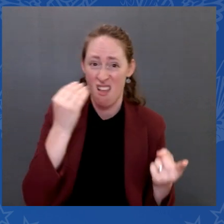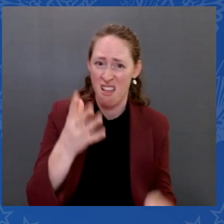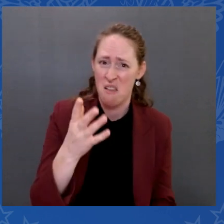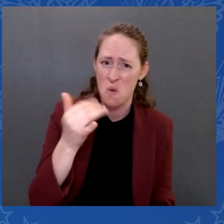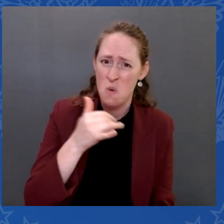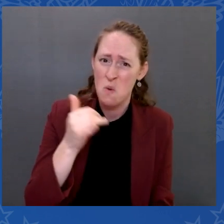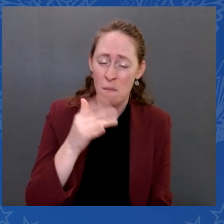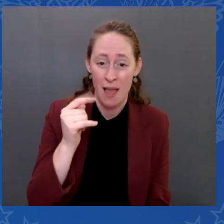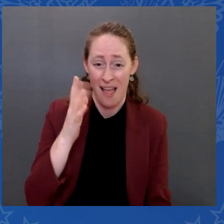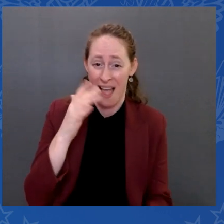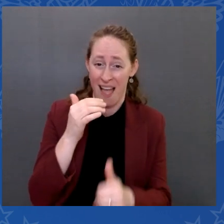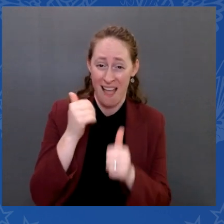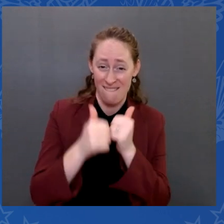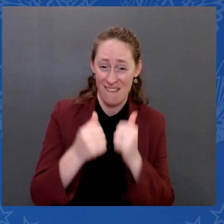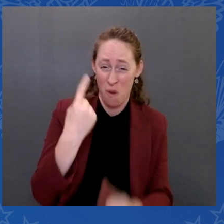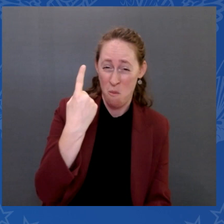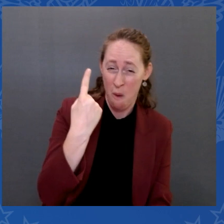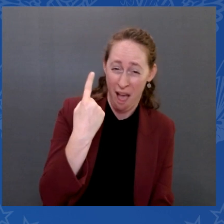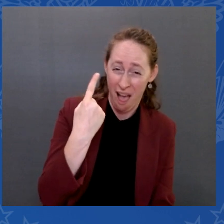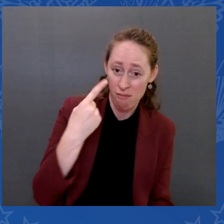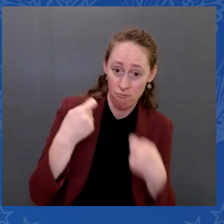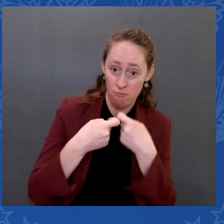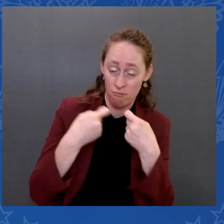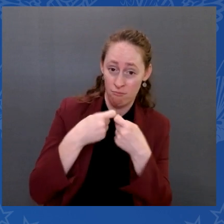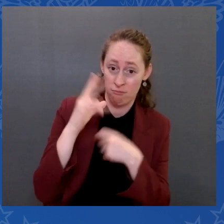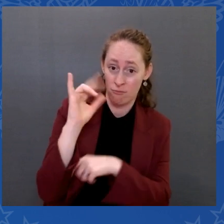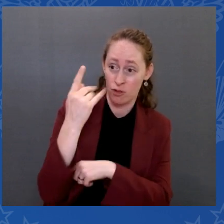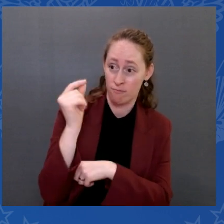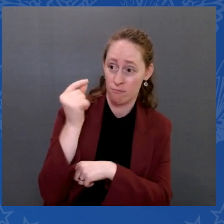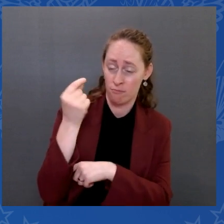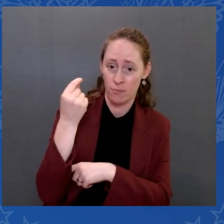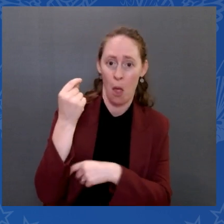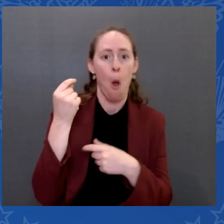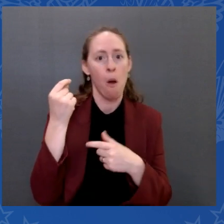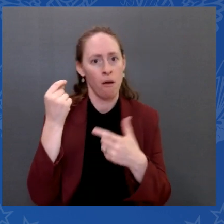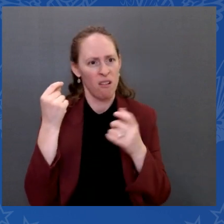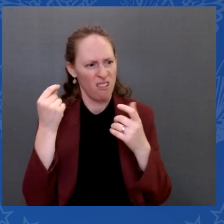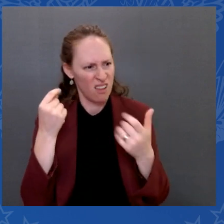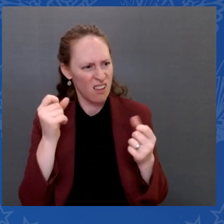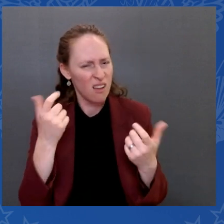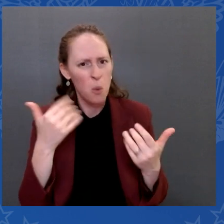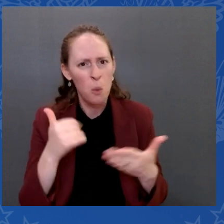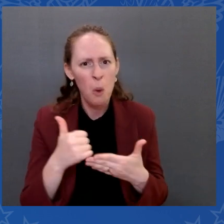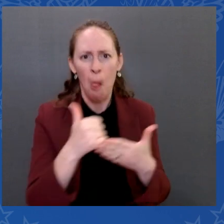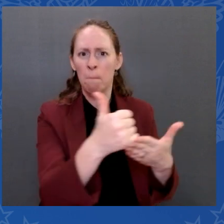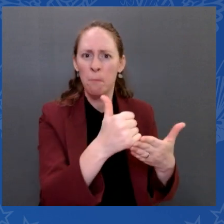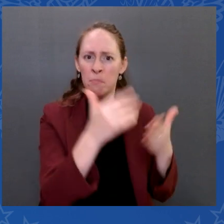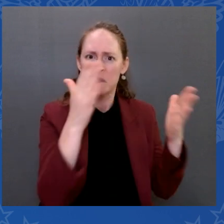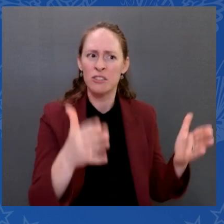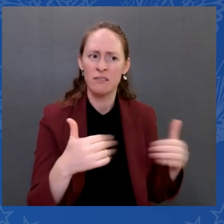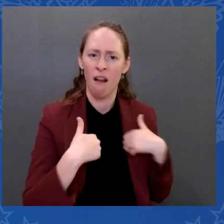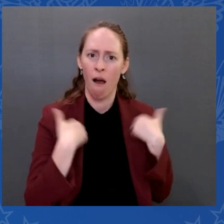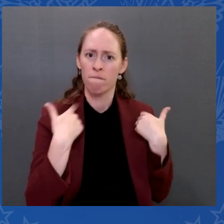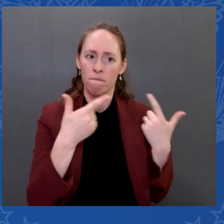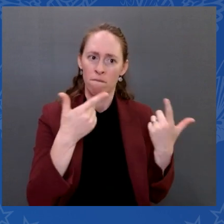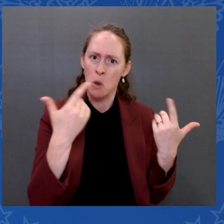a patient's life. And, now, we appreciate the efforts of the semiconductor companies to try to alleviate the current